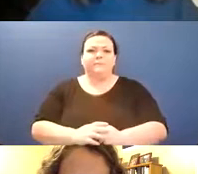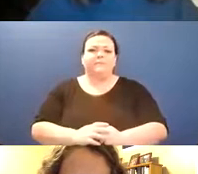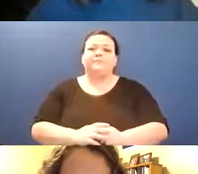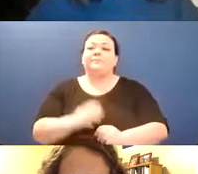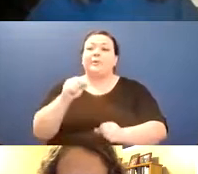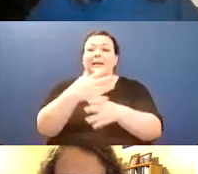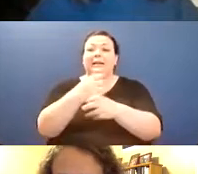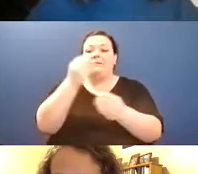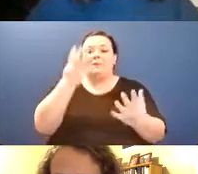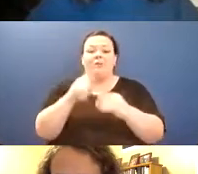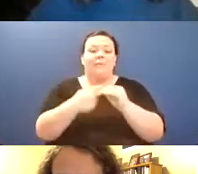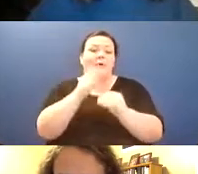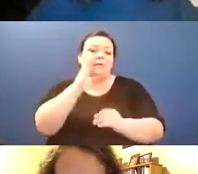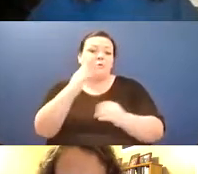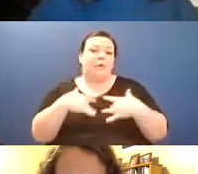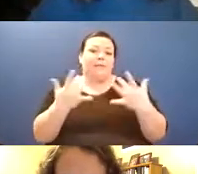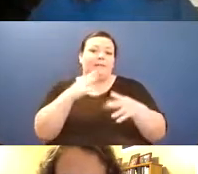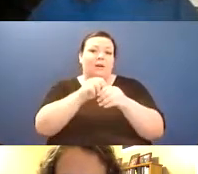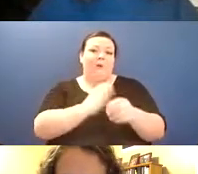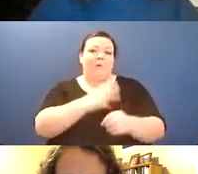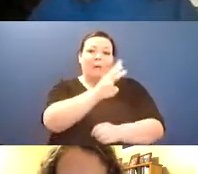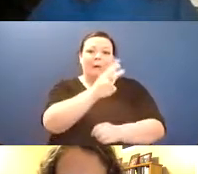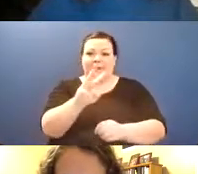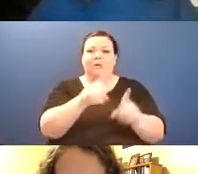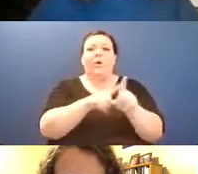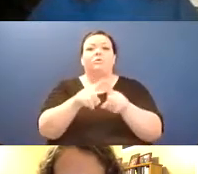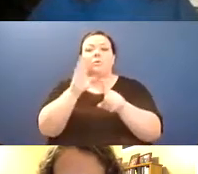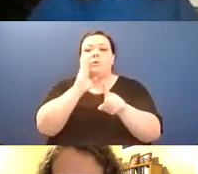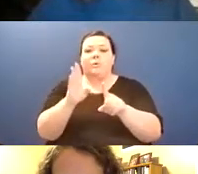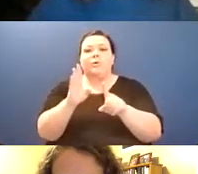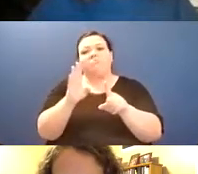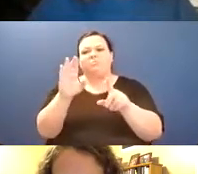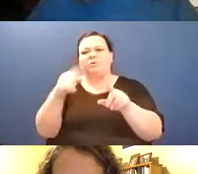on Patreon or we have a GoFundMe specifically raising funds for interpreter fees right now